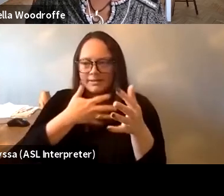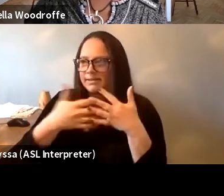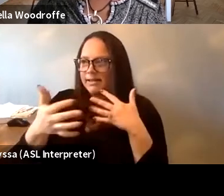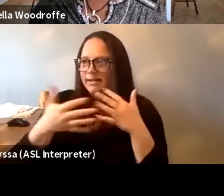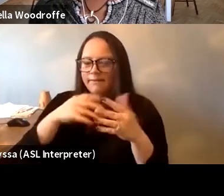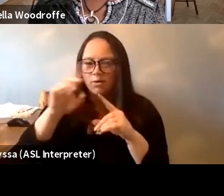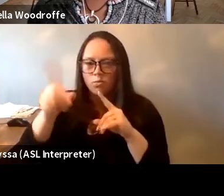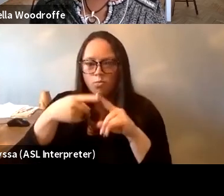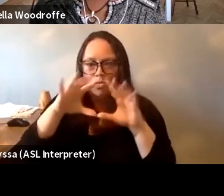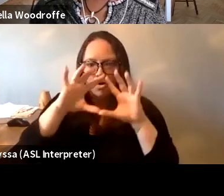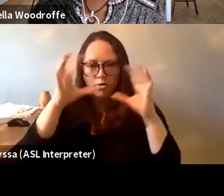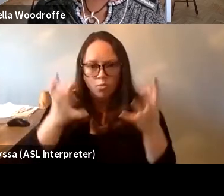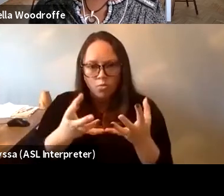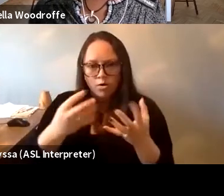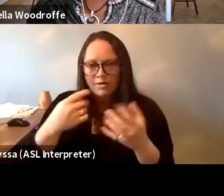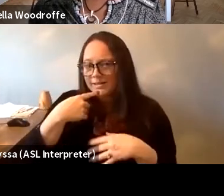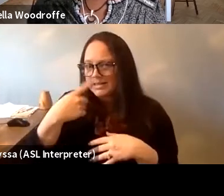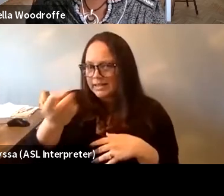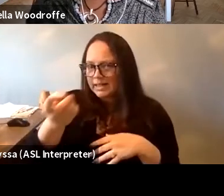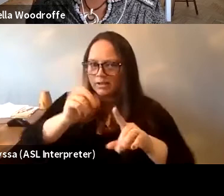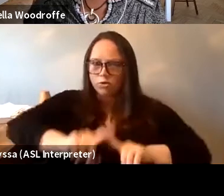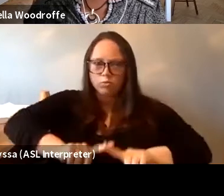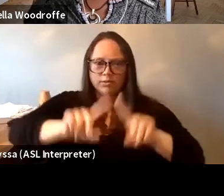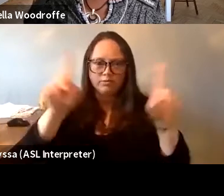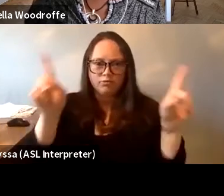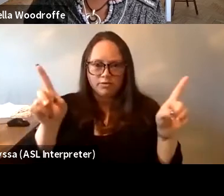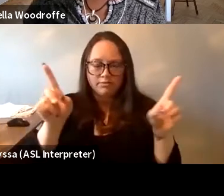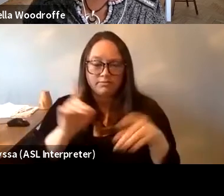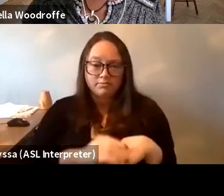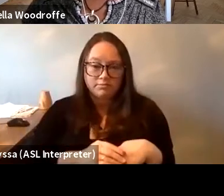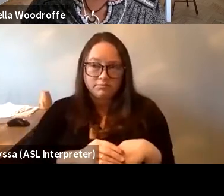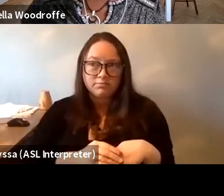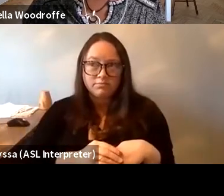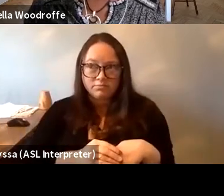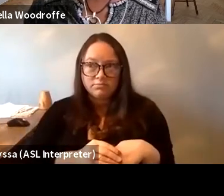something different. It's so it's a huge struggle.